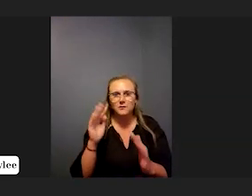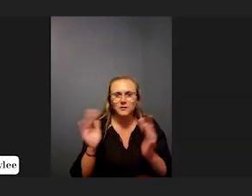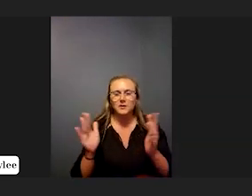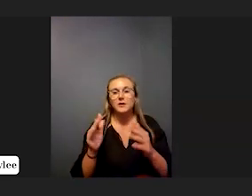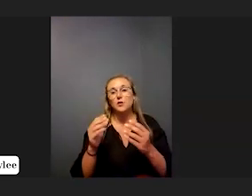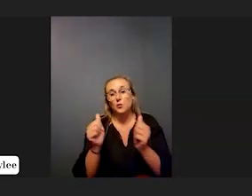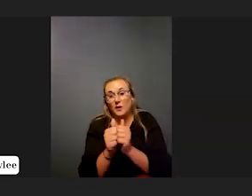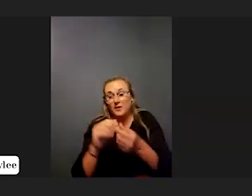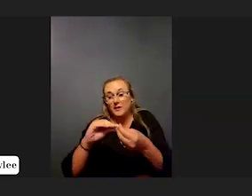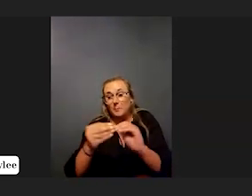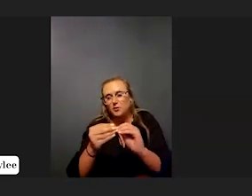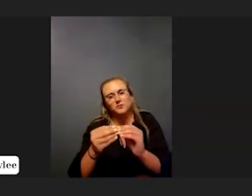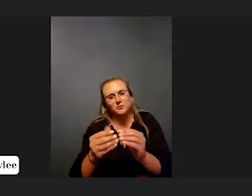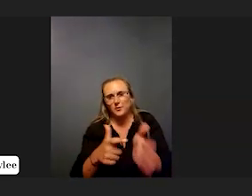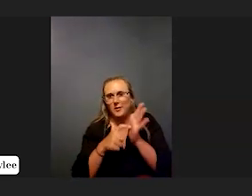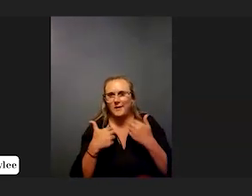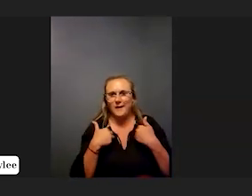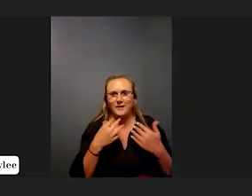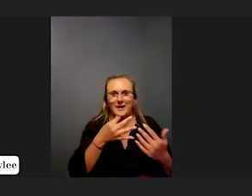So I'm still getting to that content expert question.